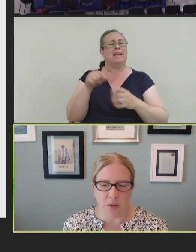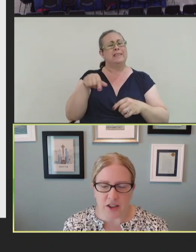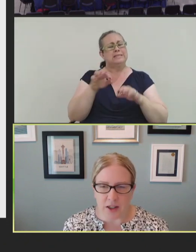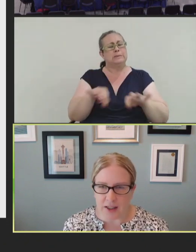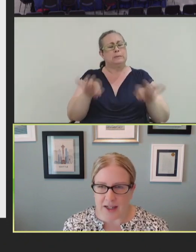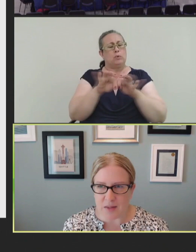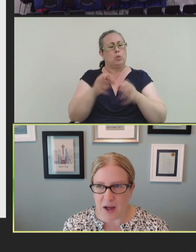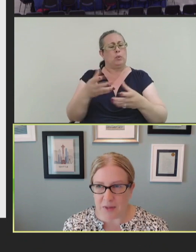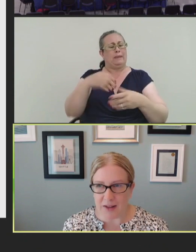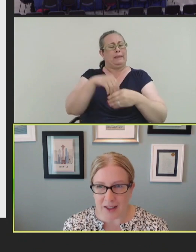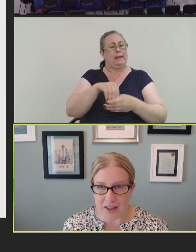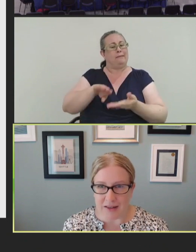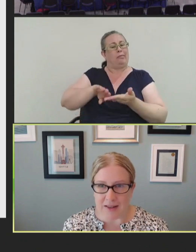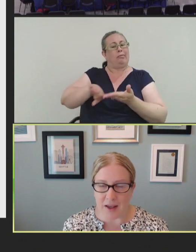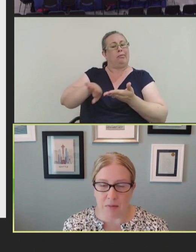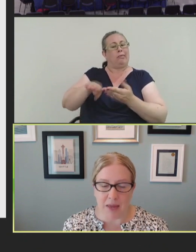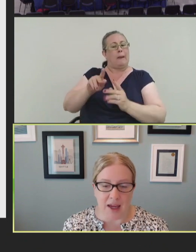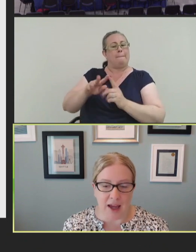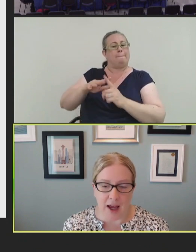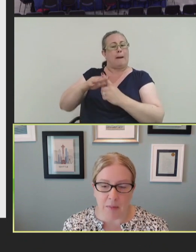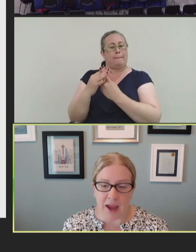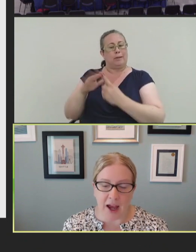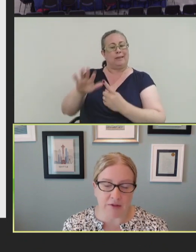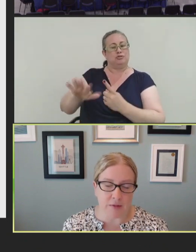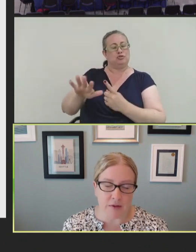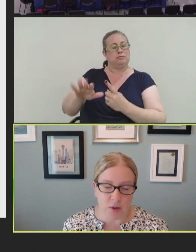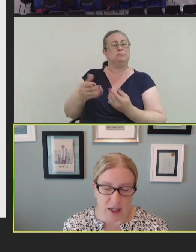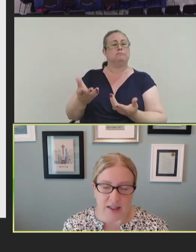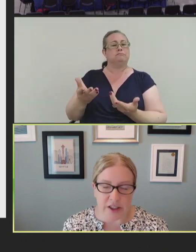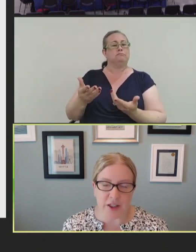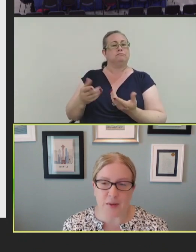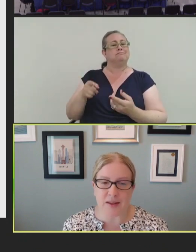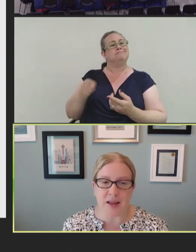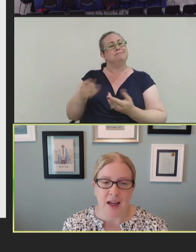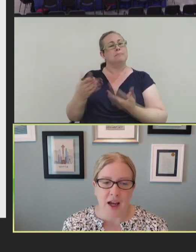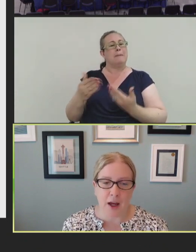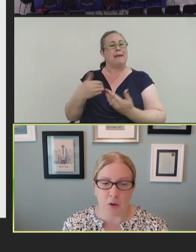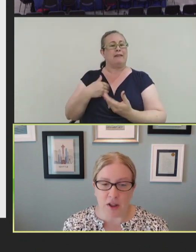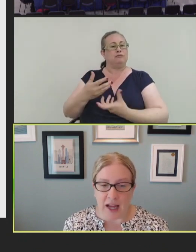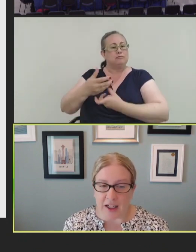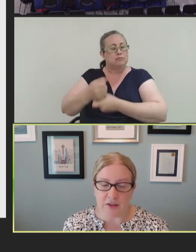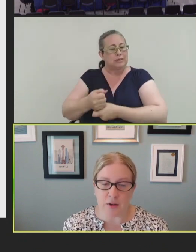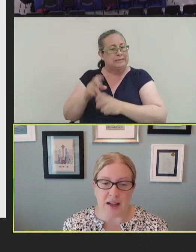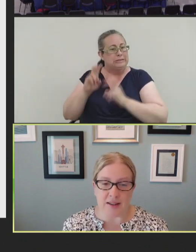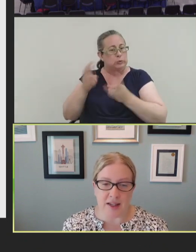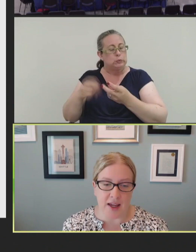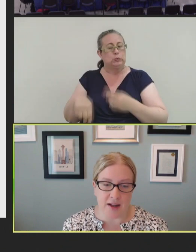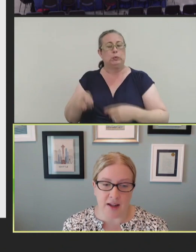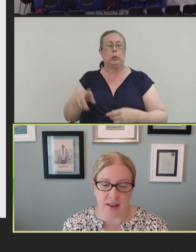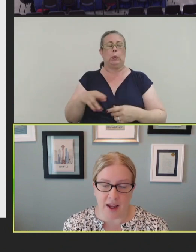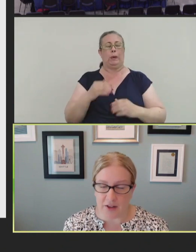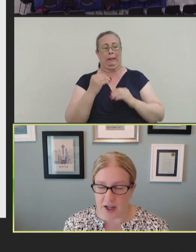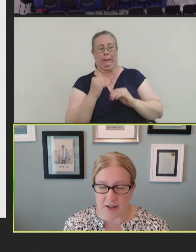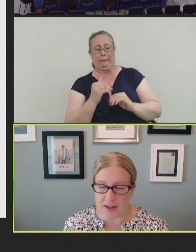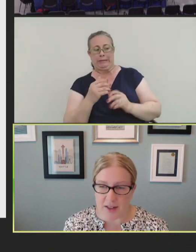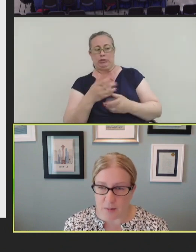marginalized populations that may have trust issues or lack of trust in the healthcare system,